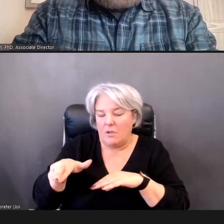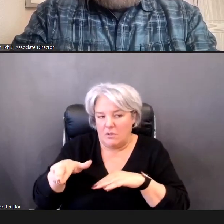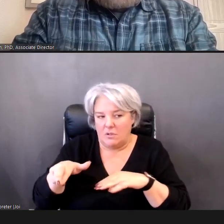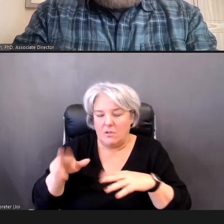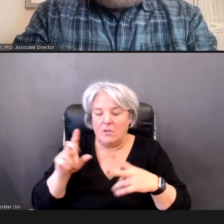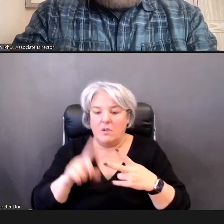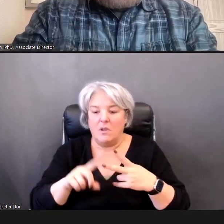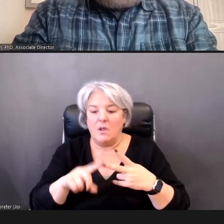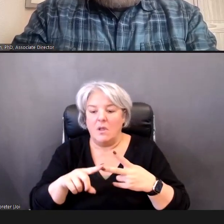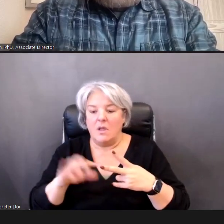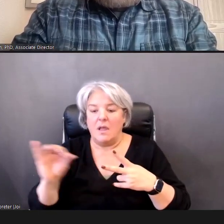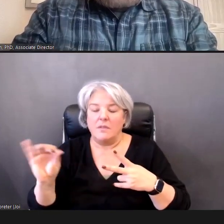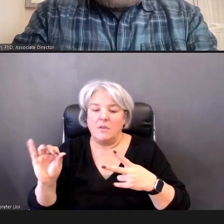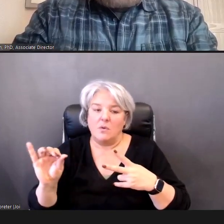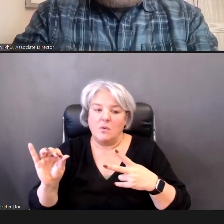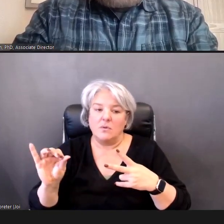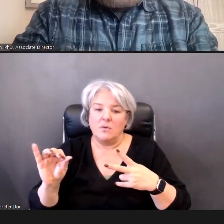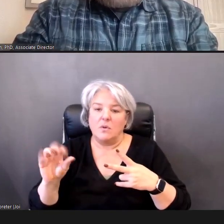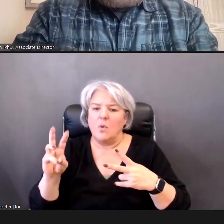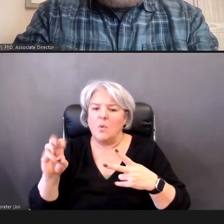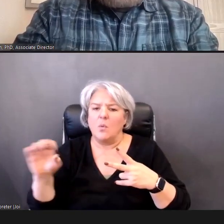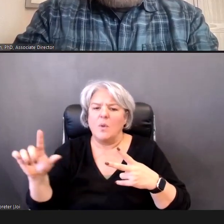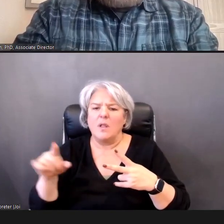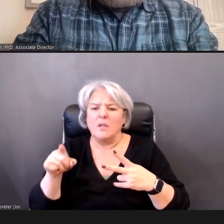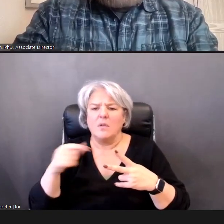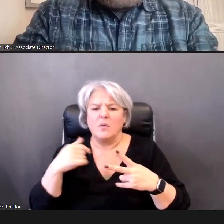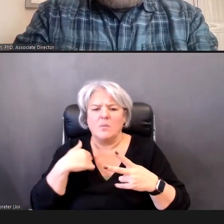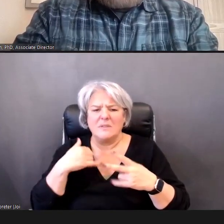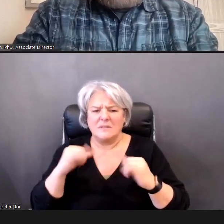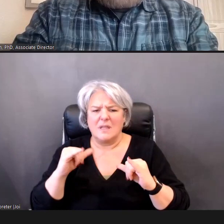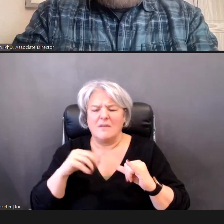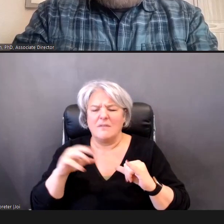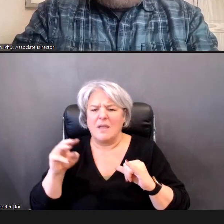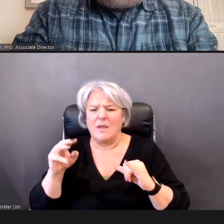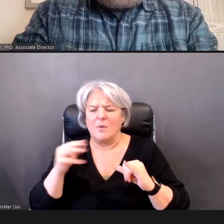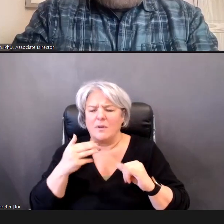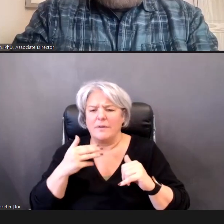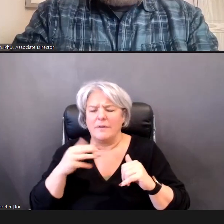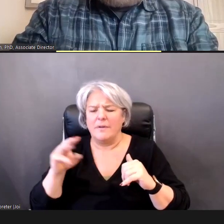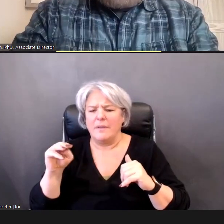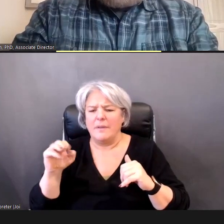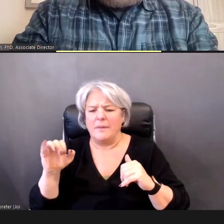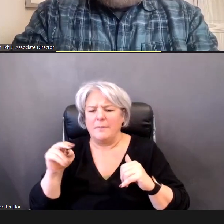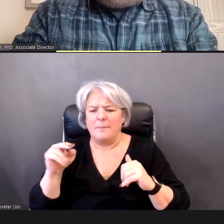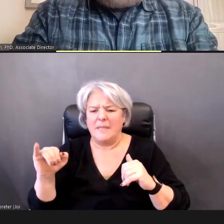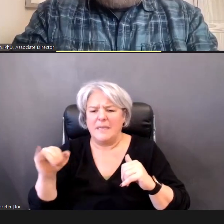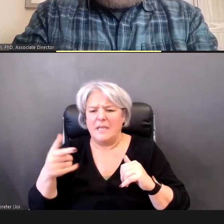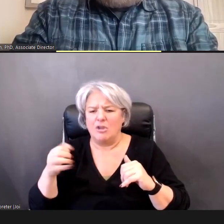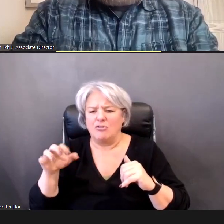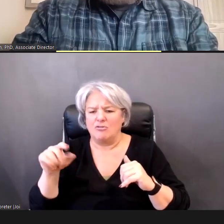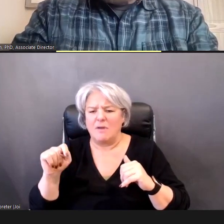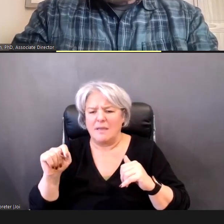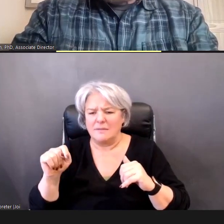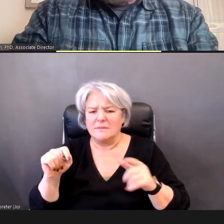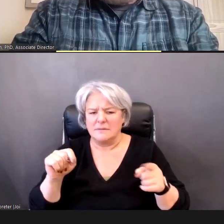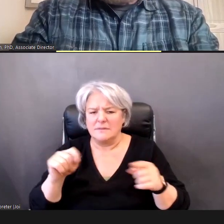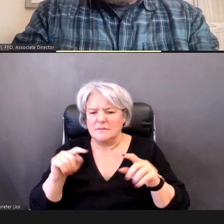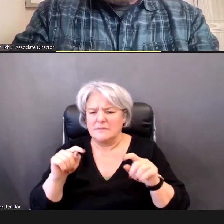then um William we still have our minig